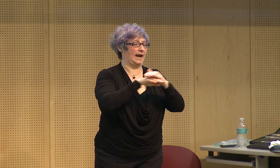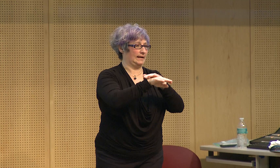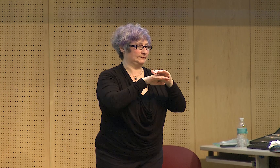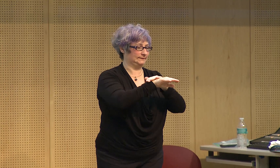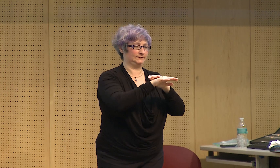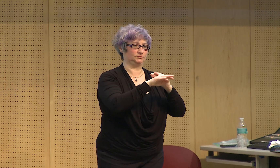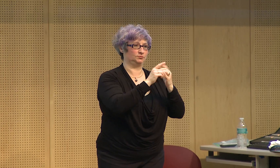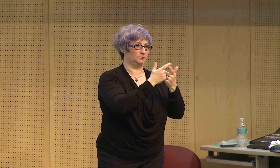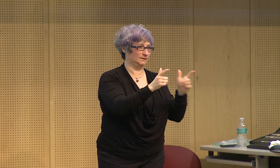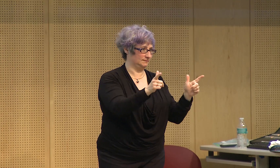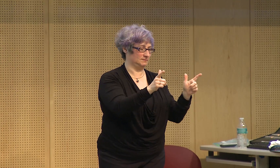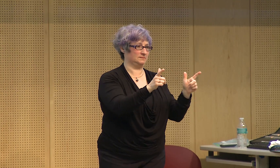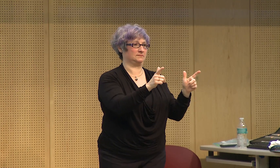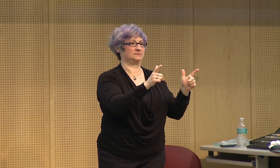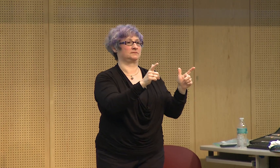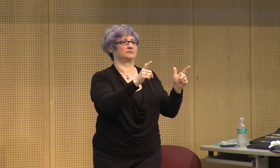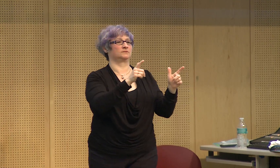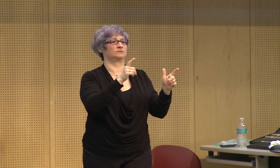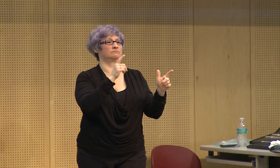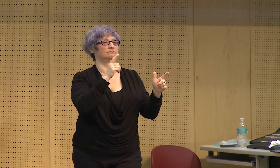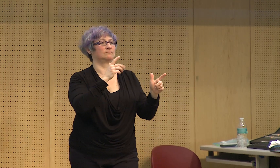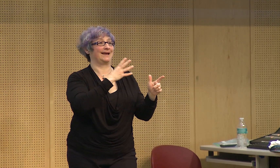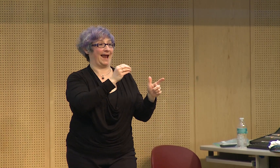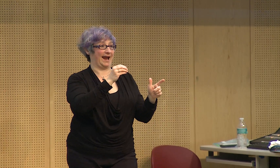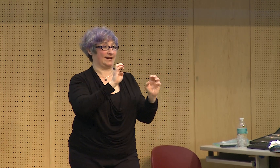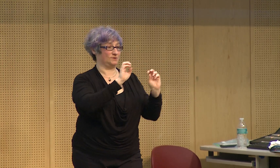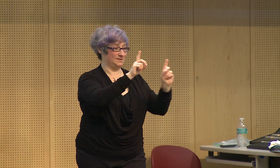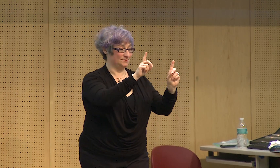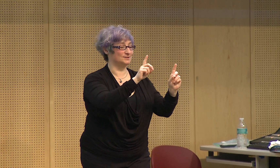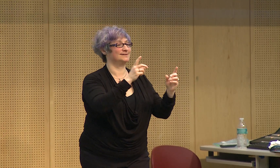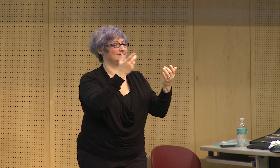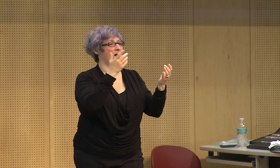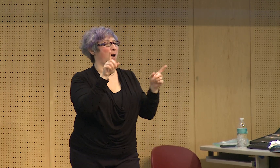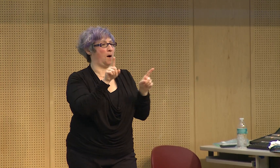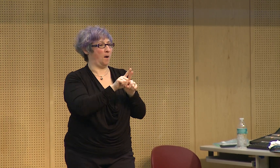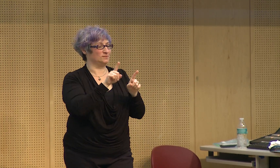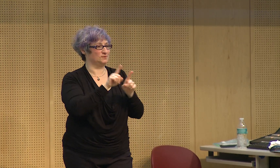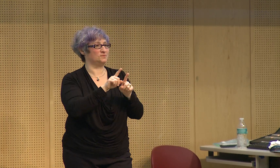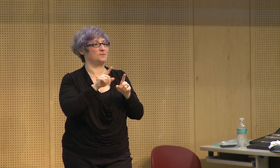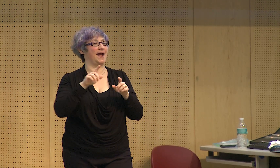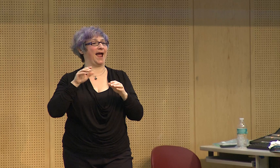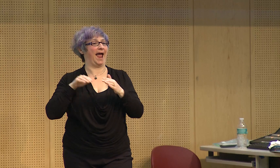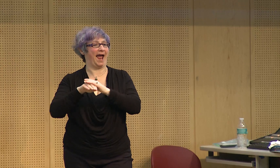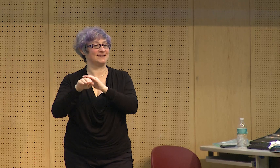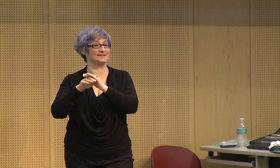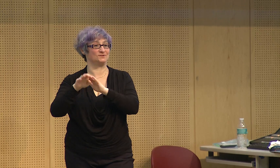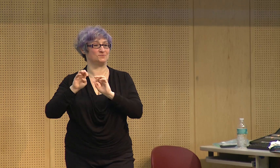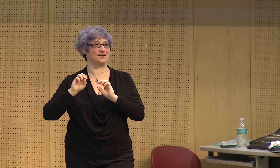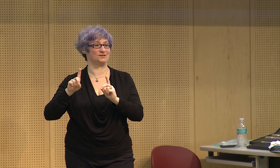My entire body of work is fostering access to language